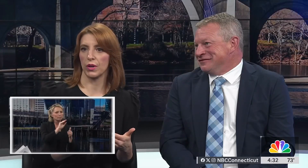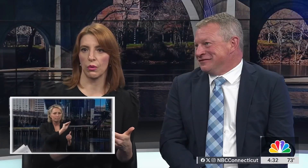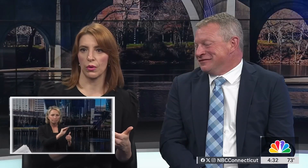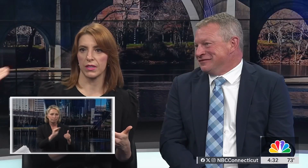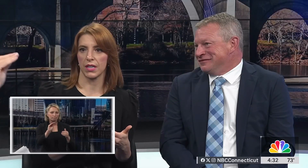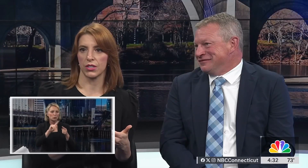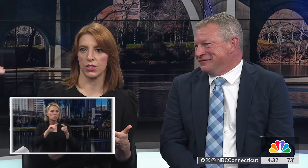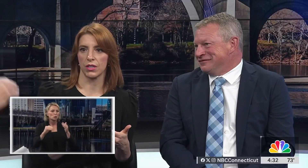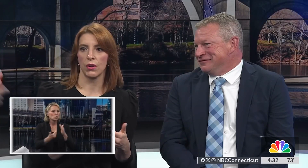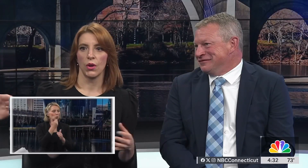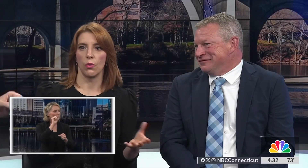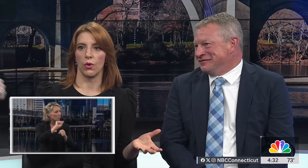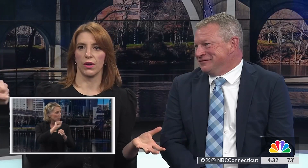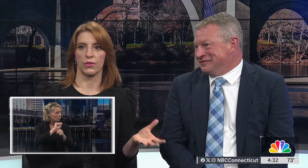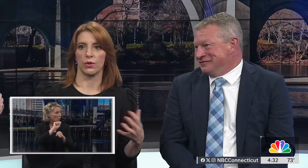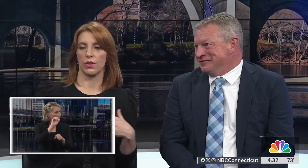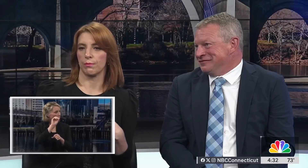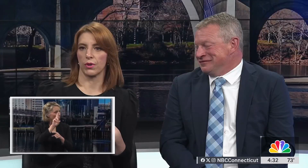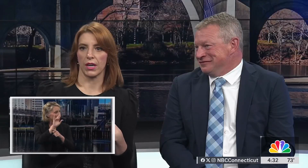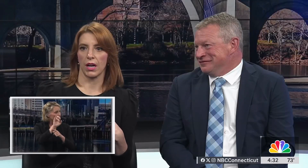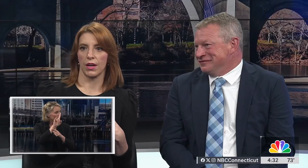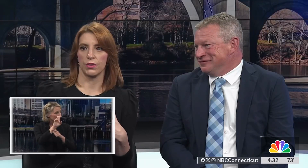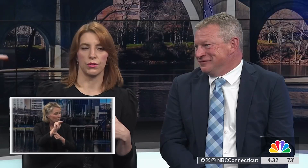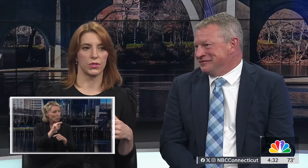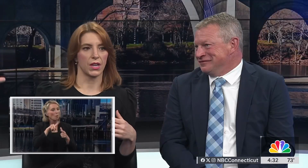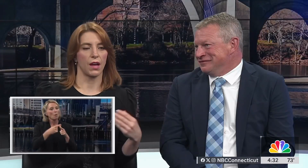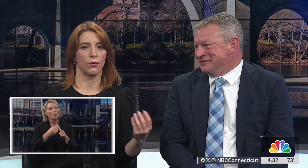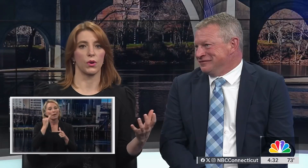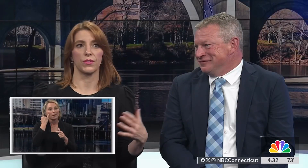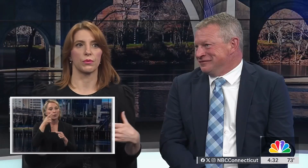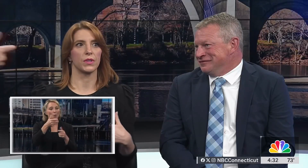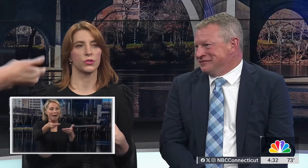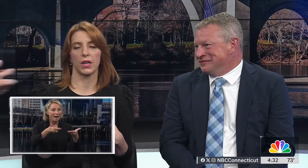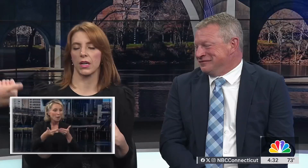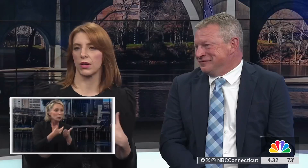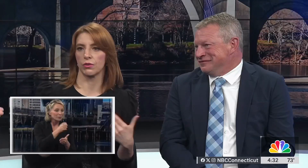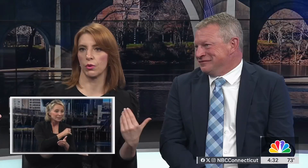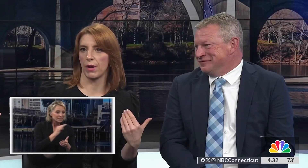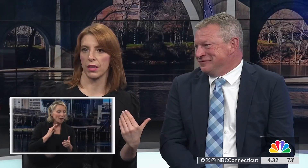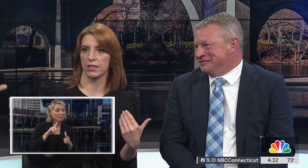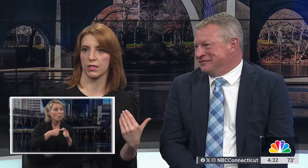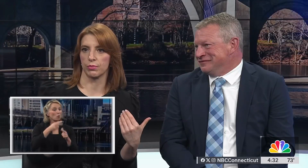already doing. It's a beautiful, easy way to slot something into